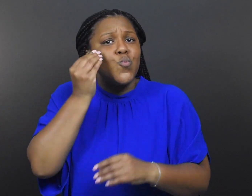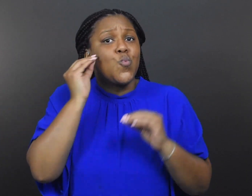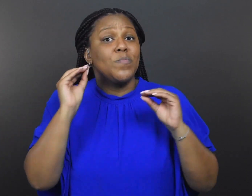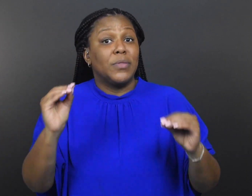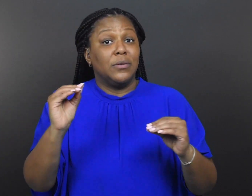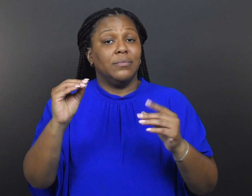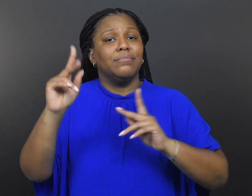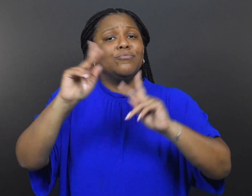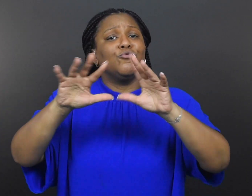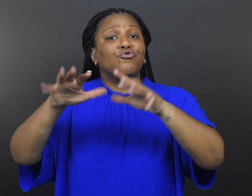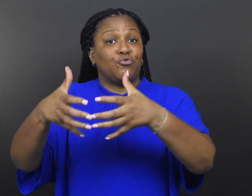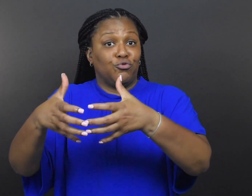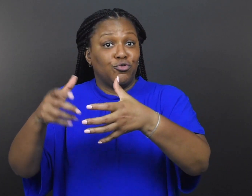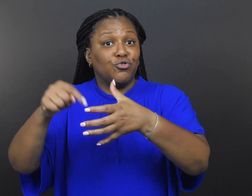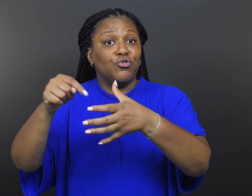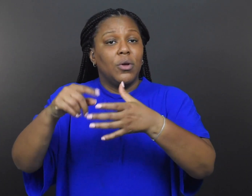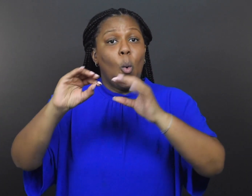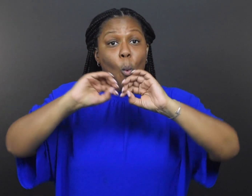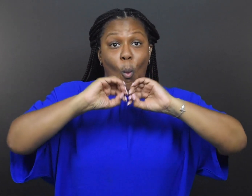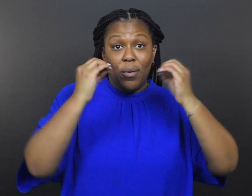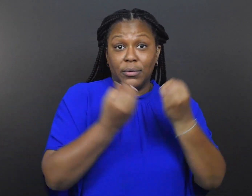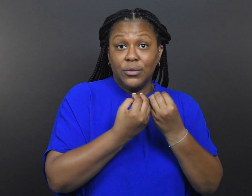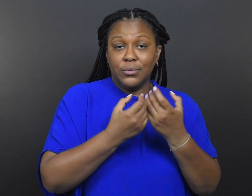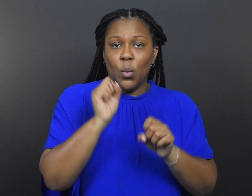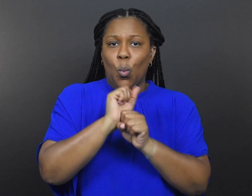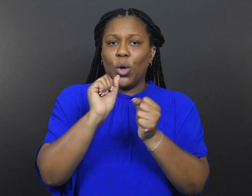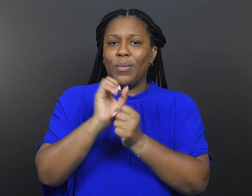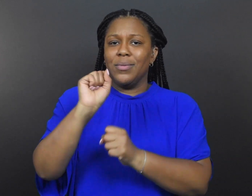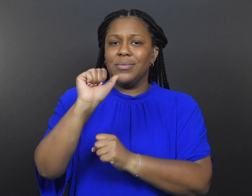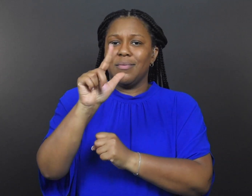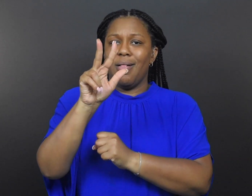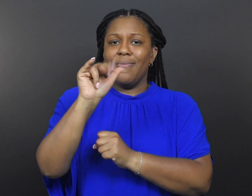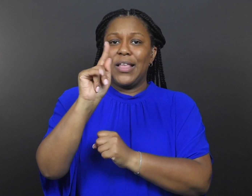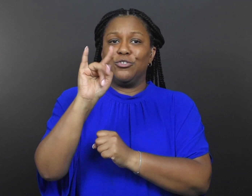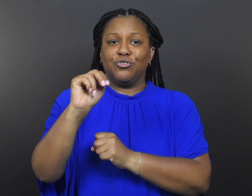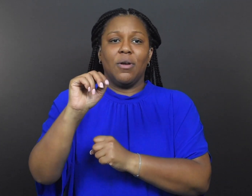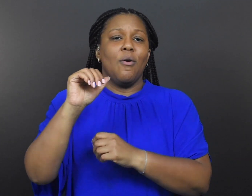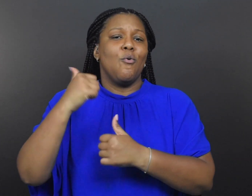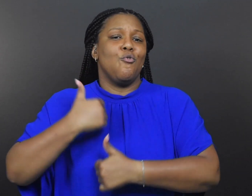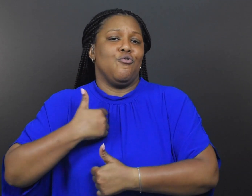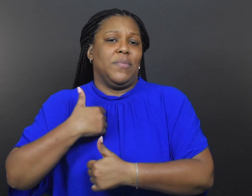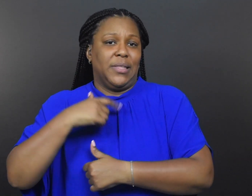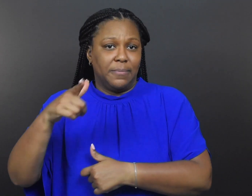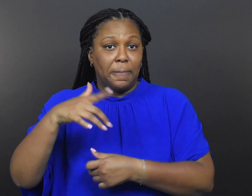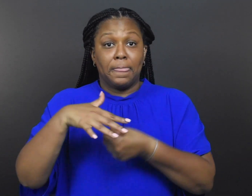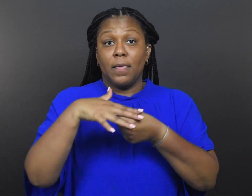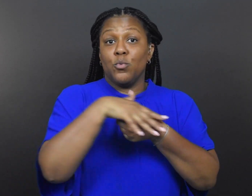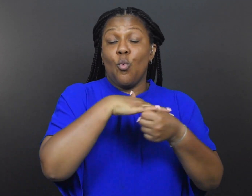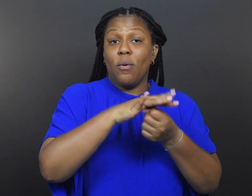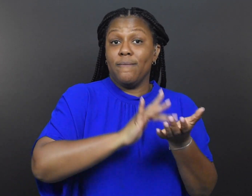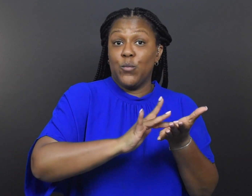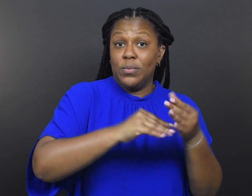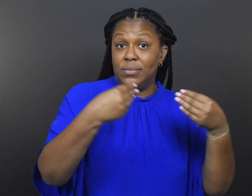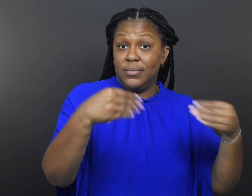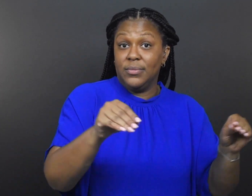worked with Salvation Army, local pharmacies, and low-cost clinics